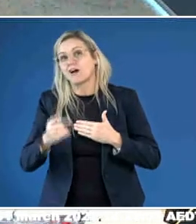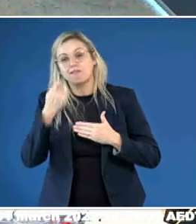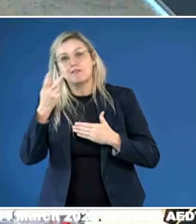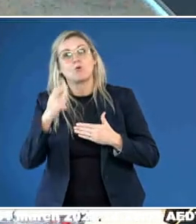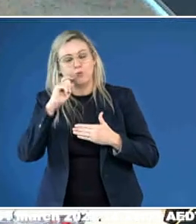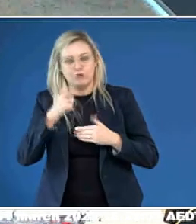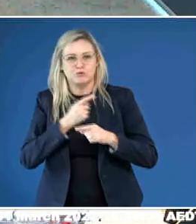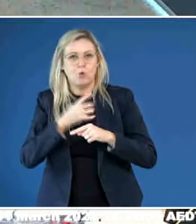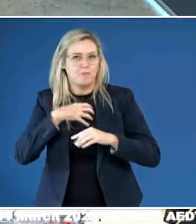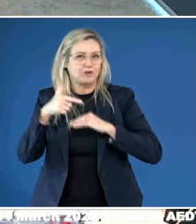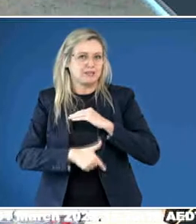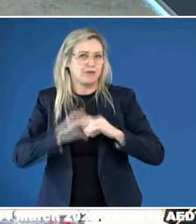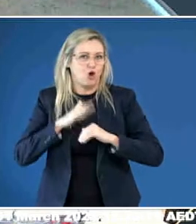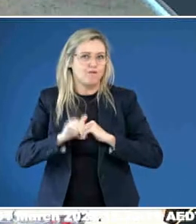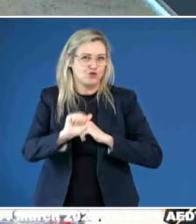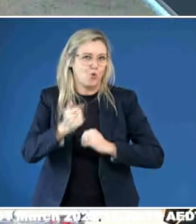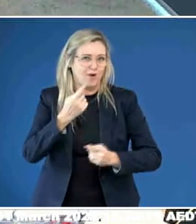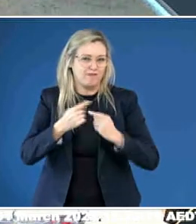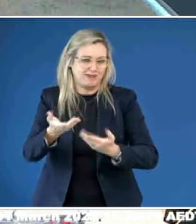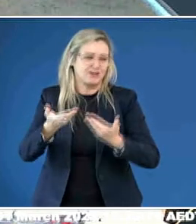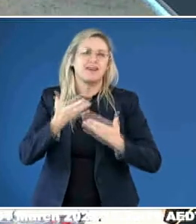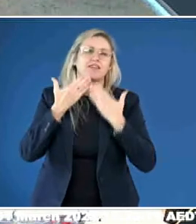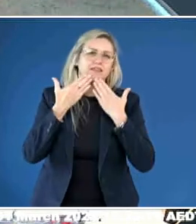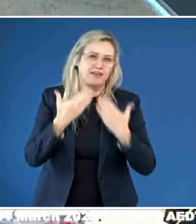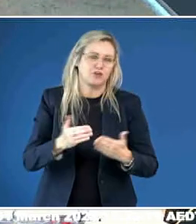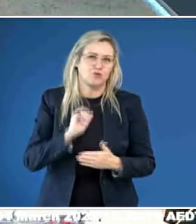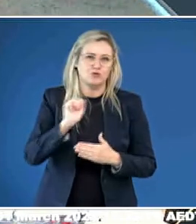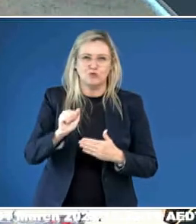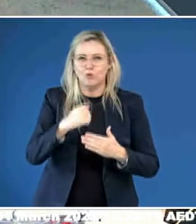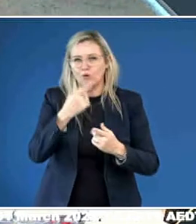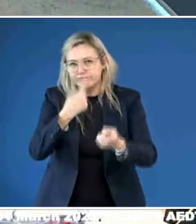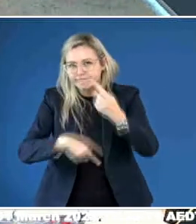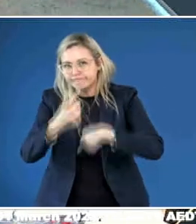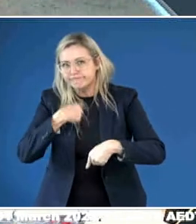And thank you very presenting your ideas so forcefully and clearly today.